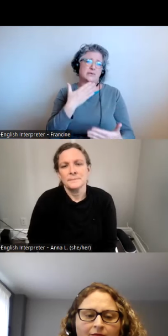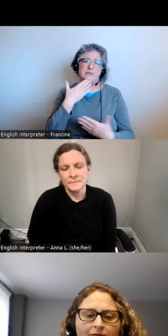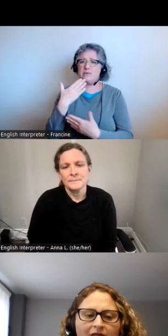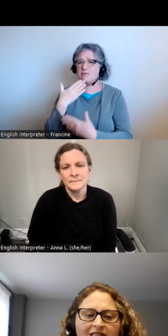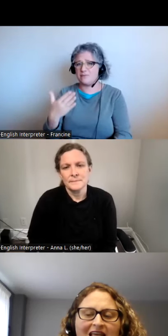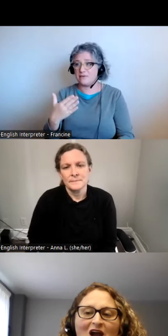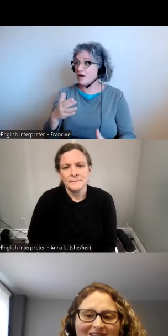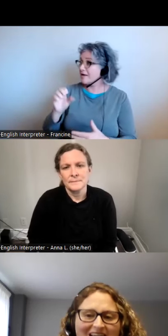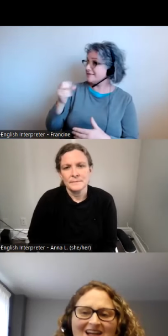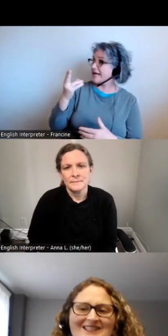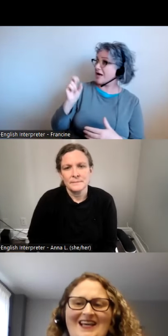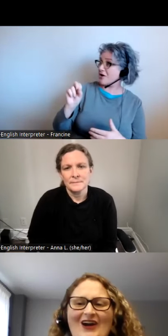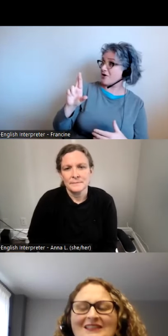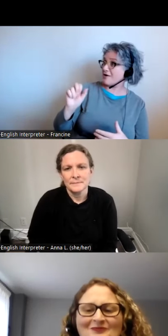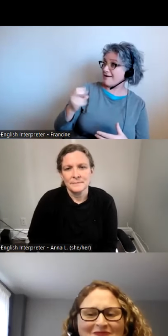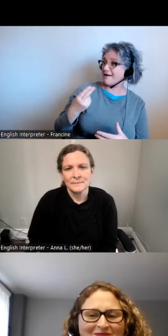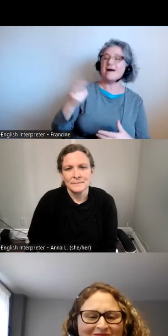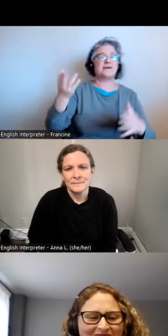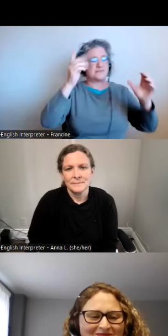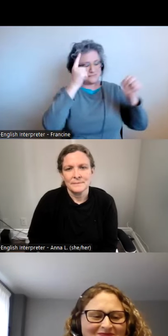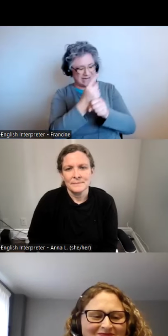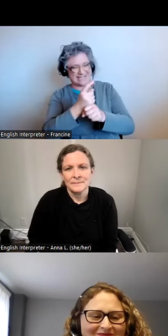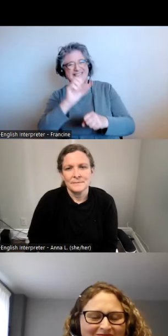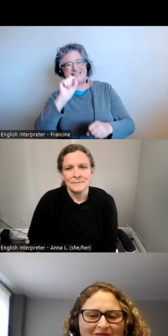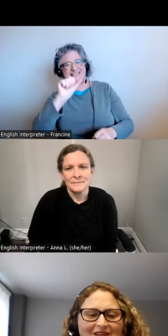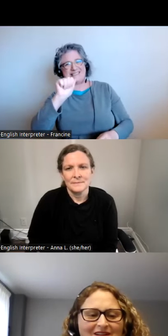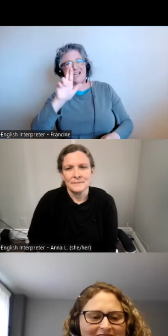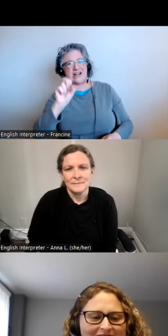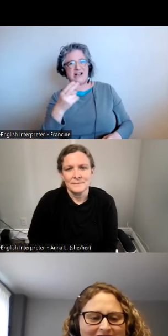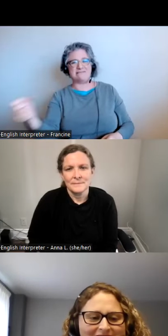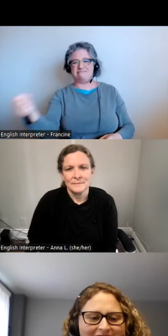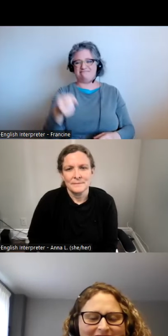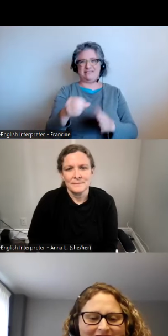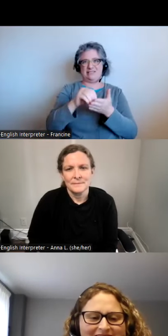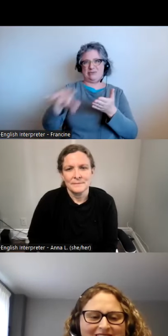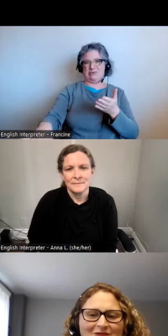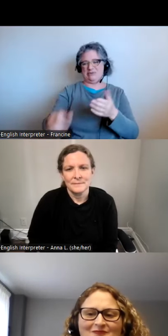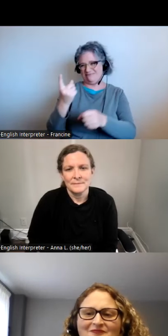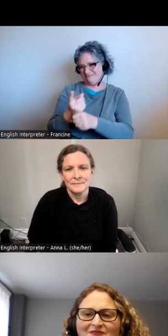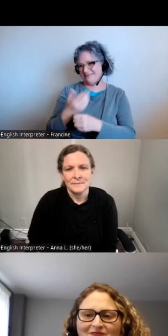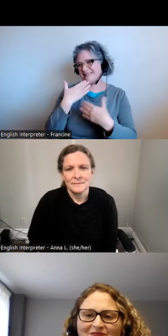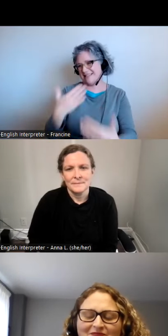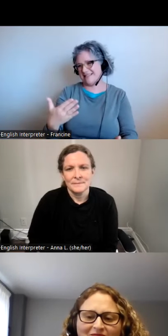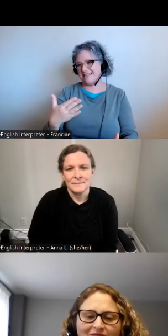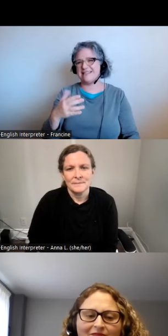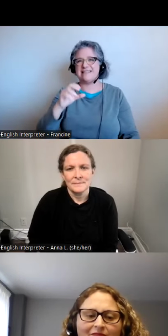Jonathan. Did I miss anyone? And thank you to each of our participants. » Allison Boyce: And to